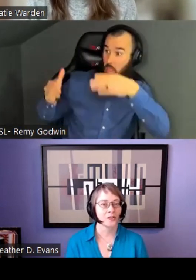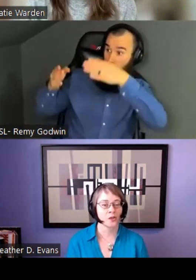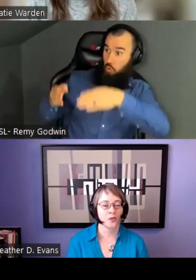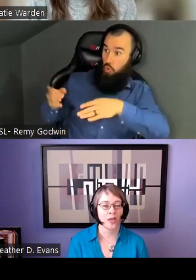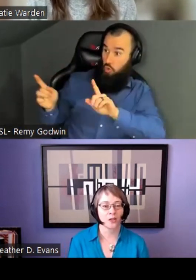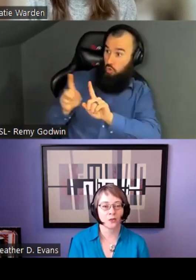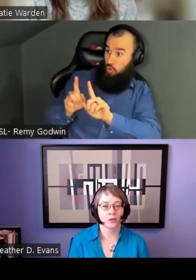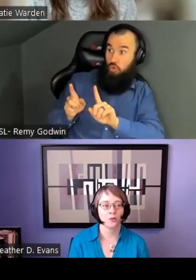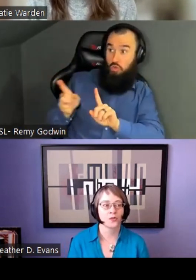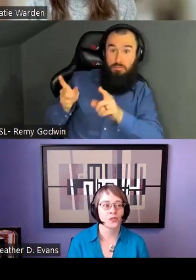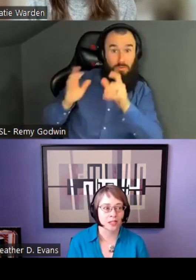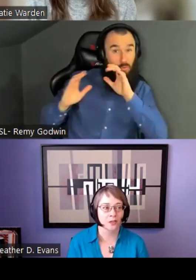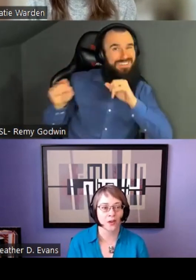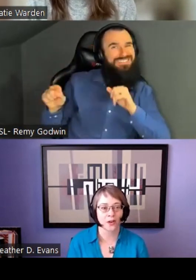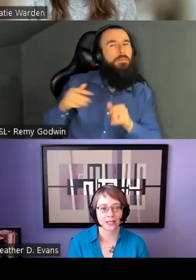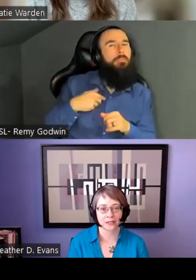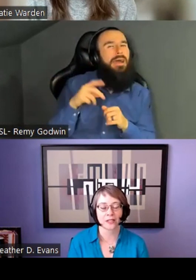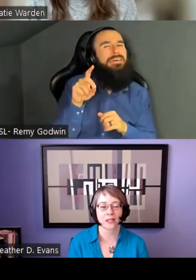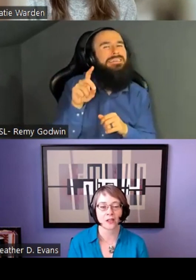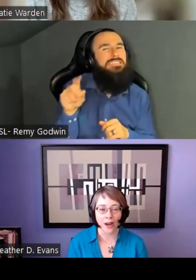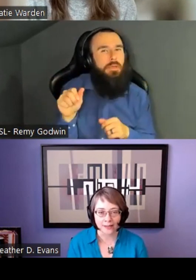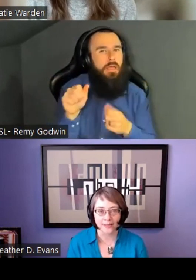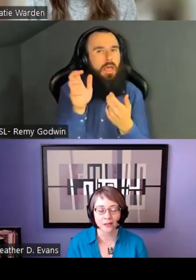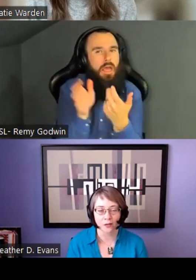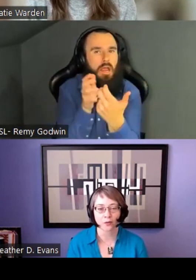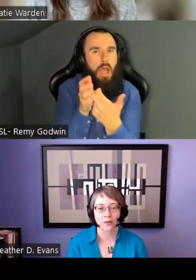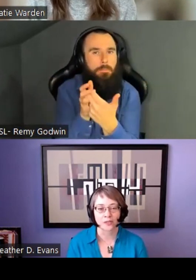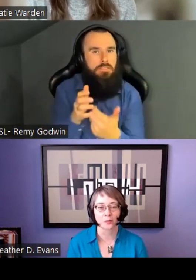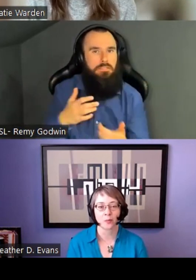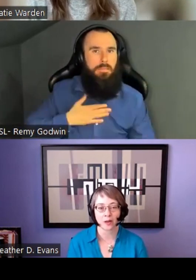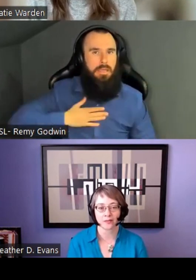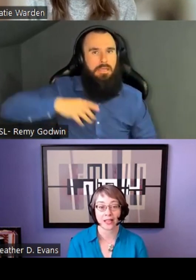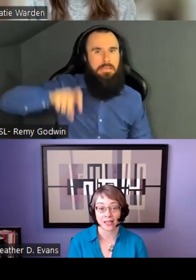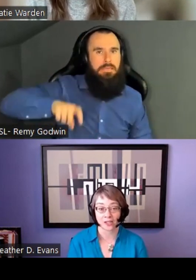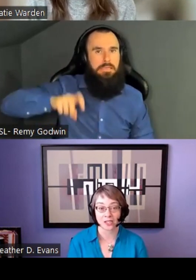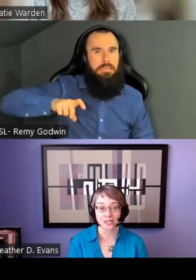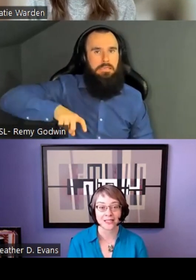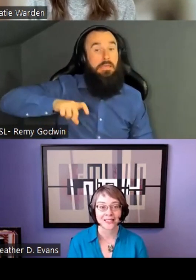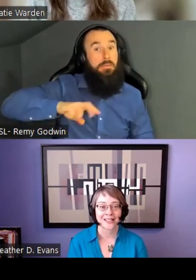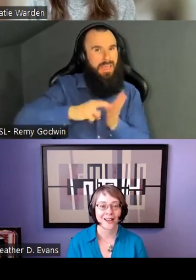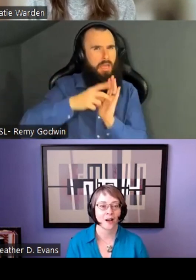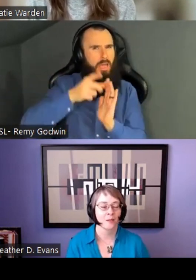so that you signal very clearly that you're asking for a reasonable modification,